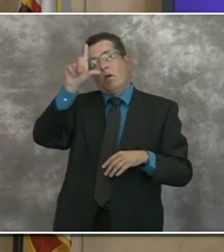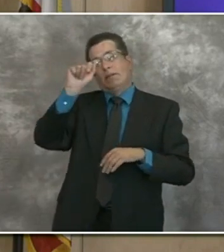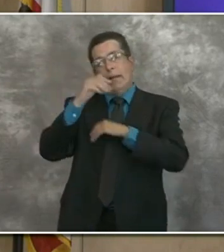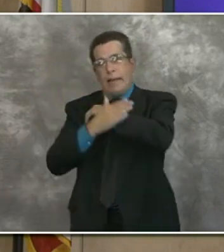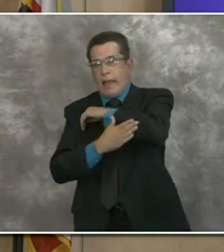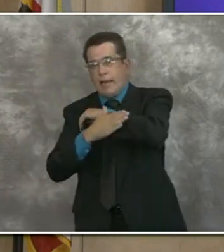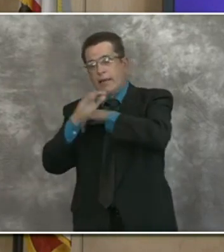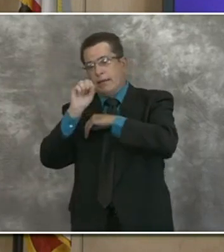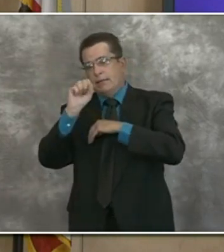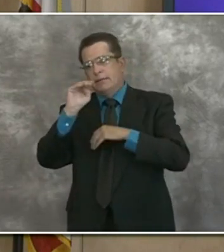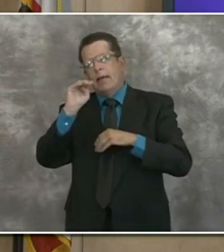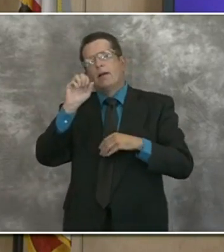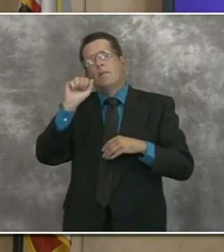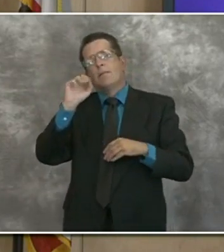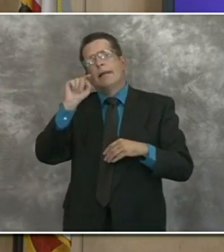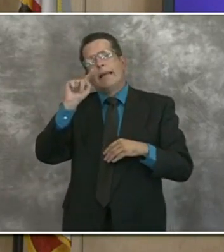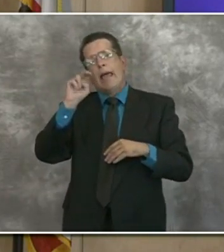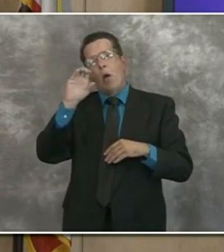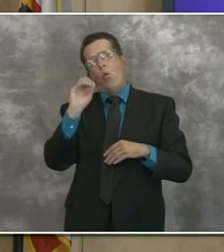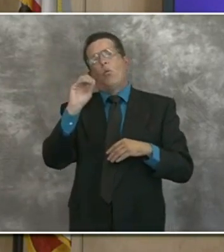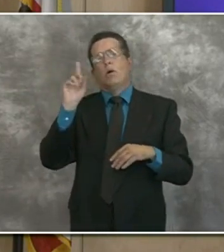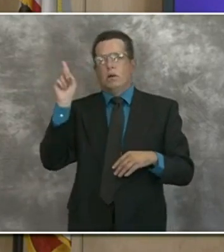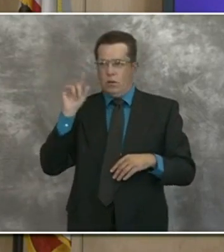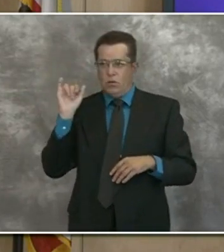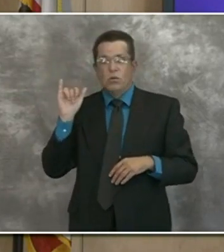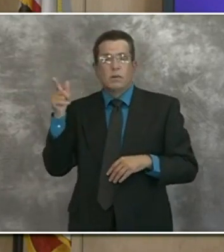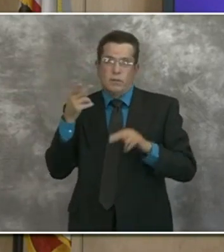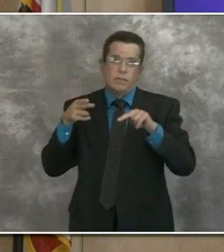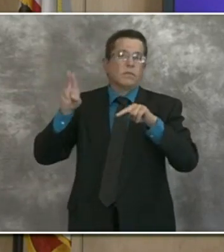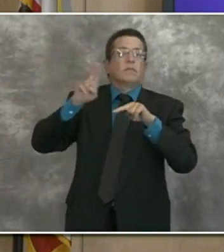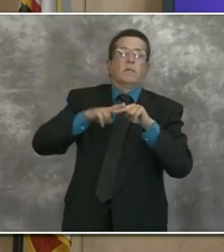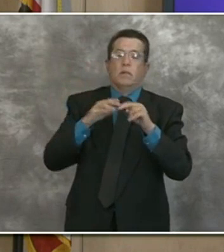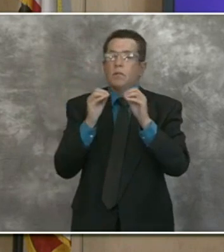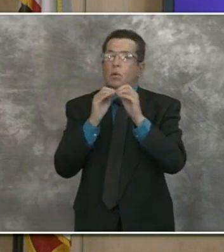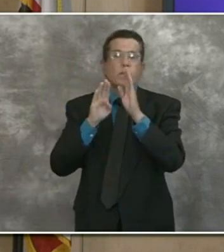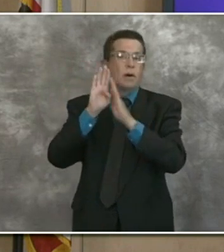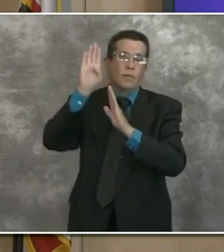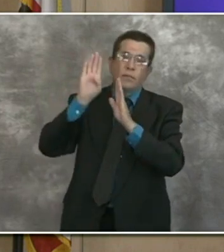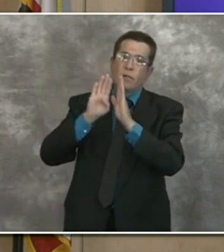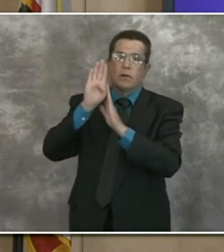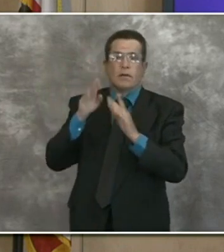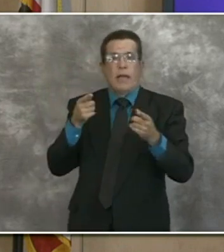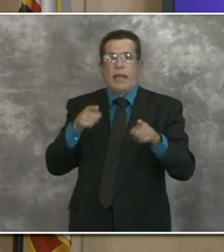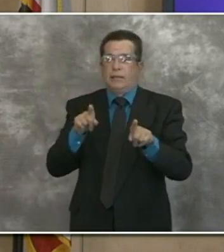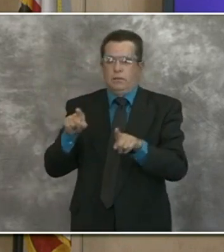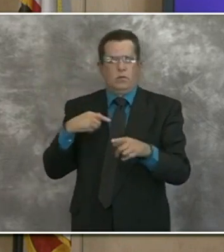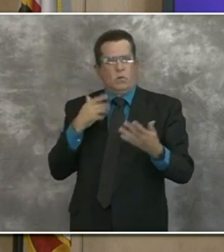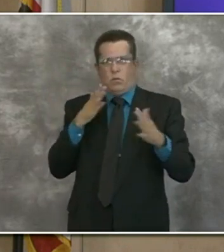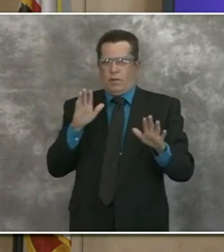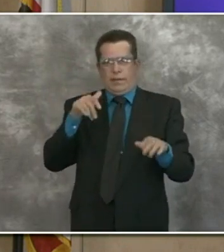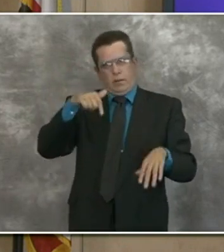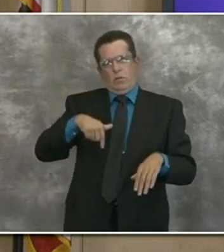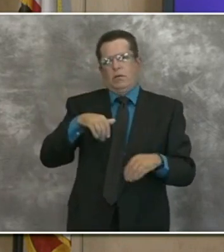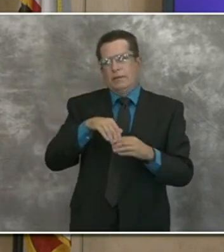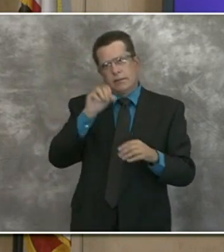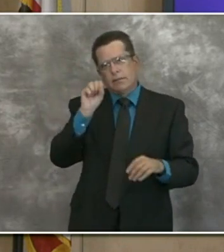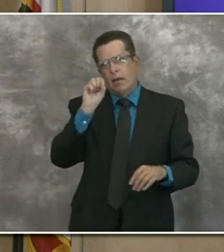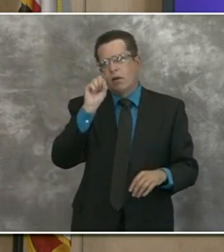PROVIDE THE INCREASED OPPORTUNITY FOR SPREAD. WE CERTAINLY SEE EXAMPLES OF LOS ANGELES COUNTY SAN AND OTHERS